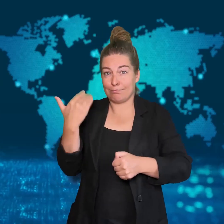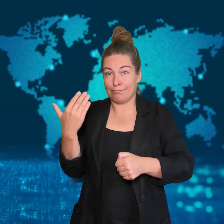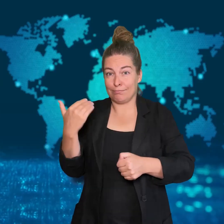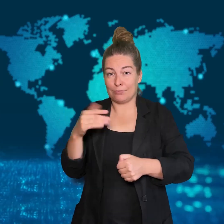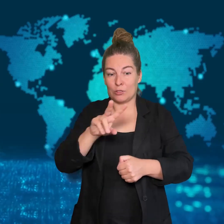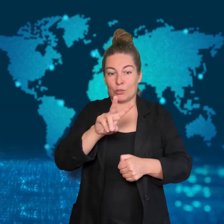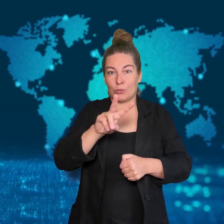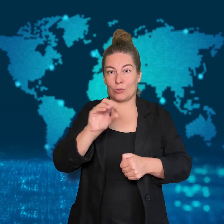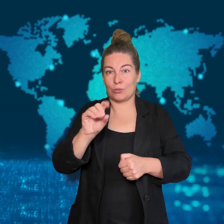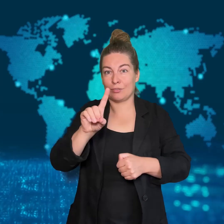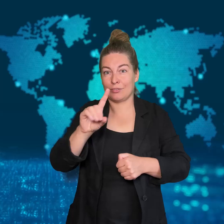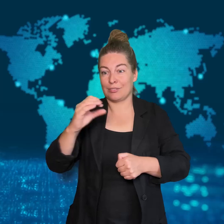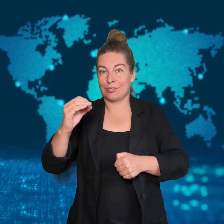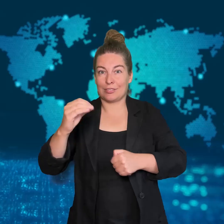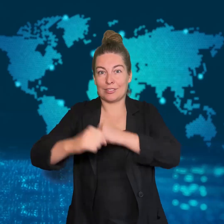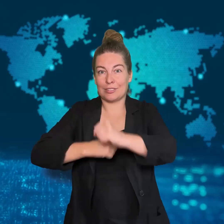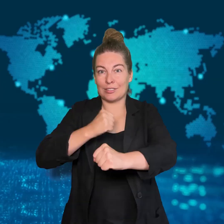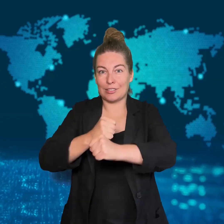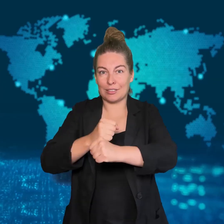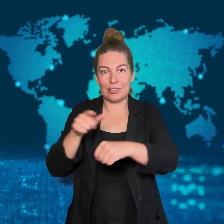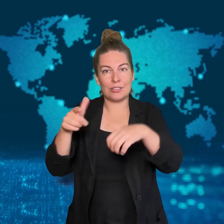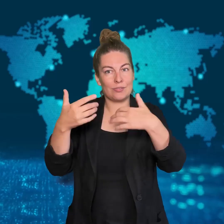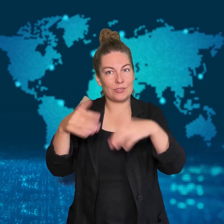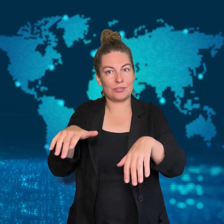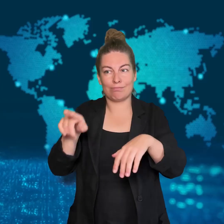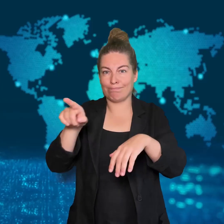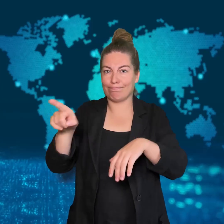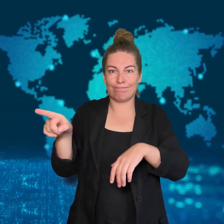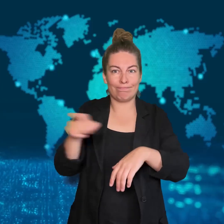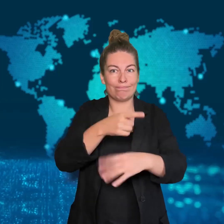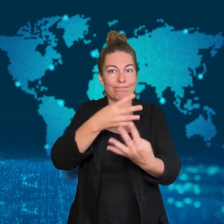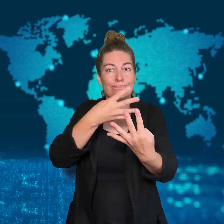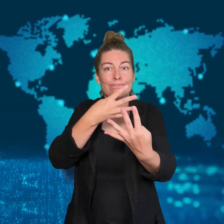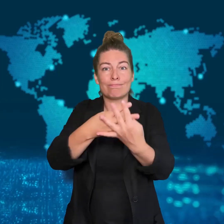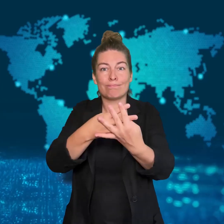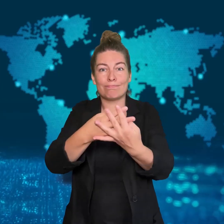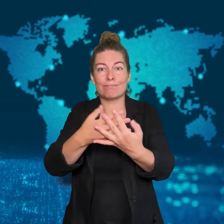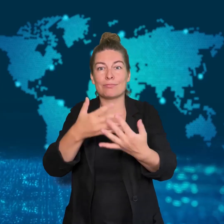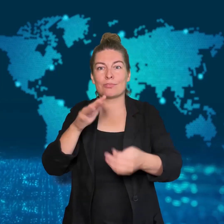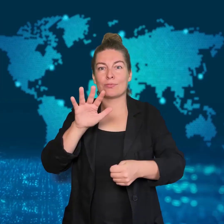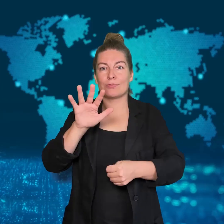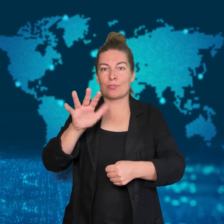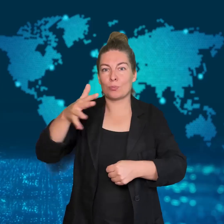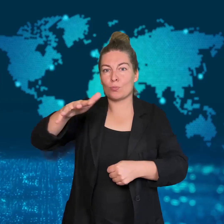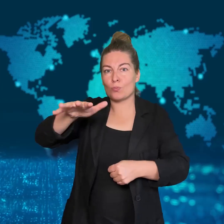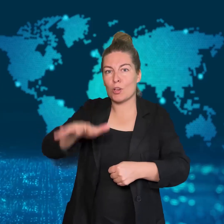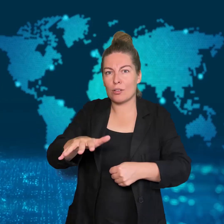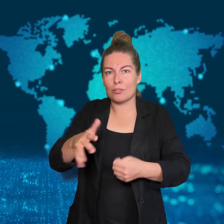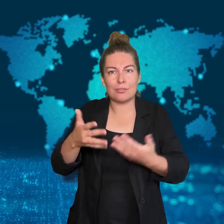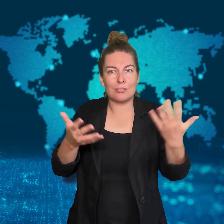According to media sources, she was previously involved in other medical scandals.